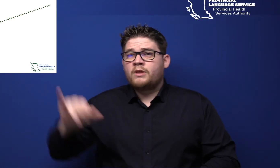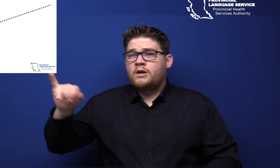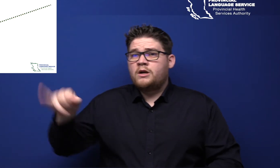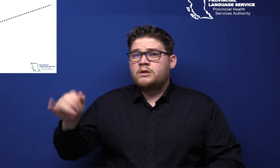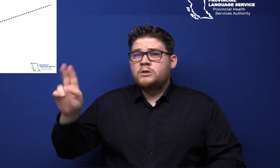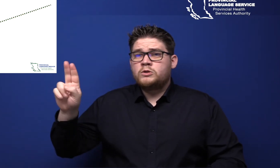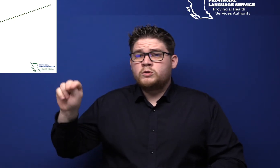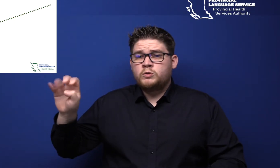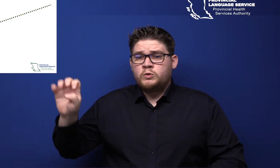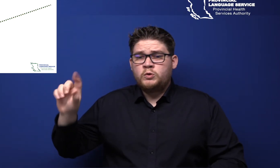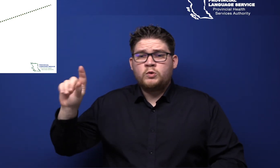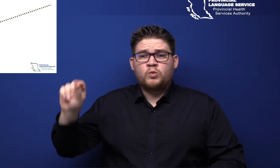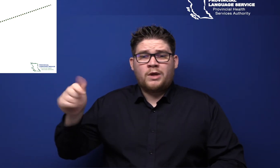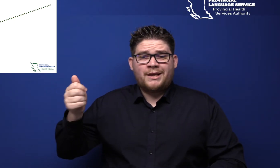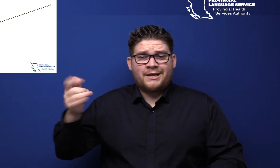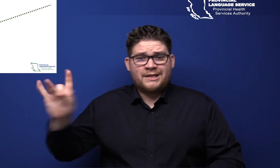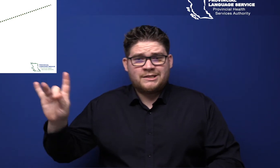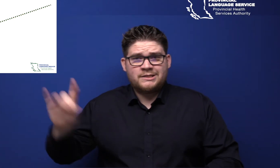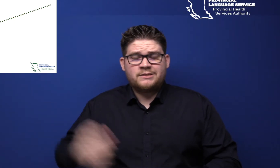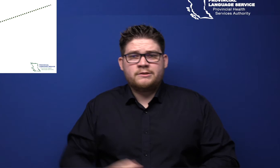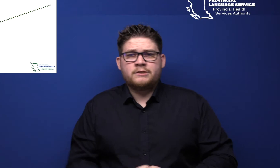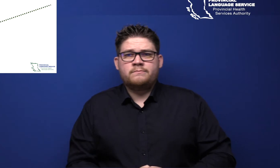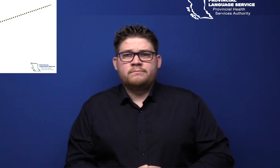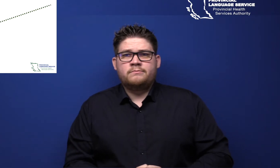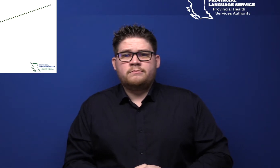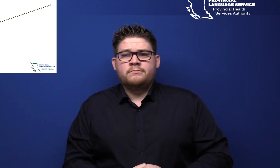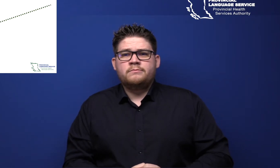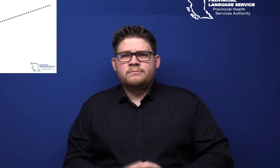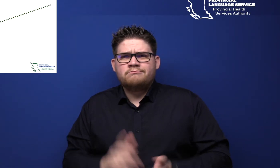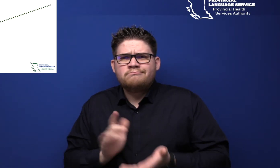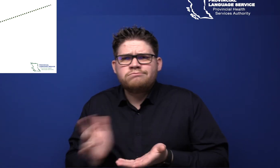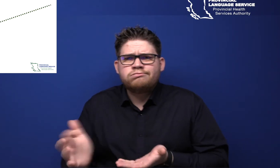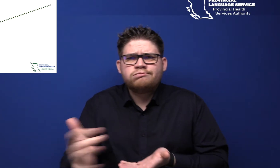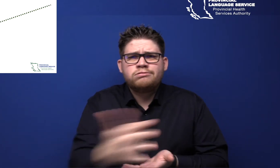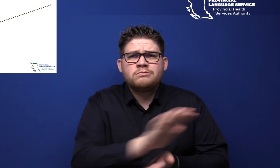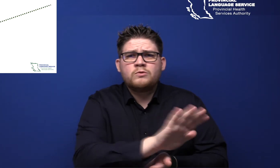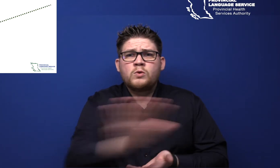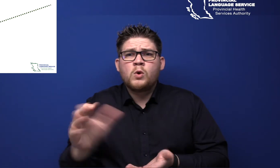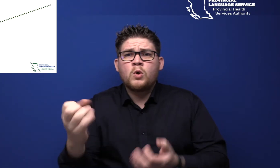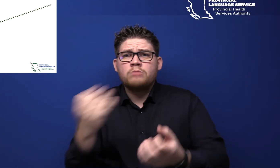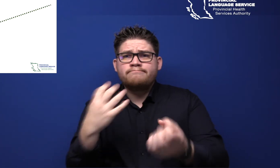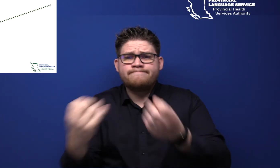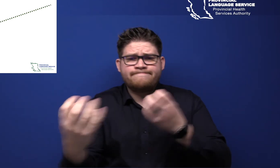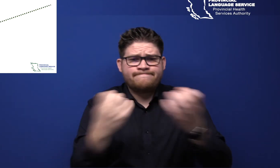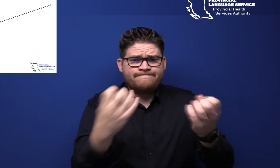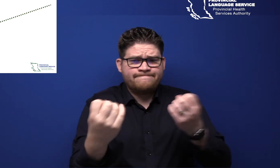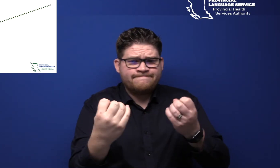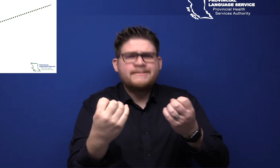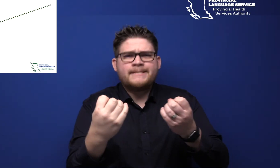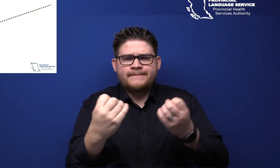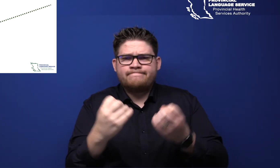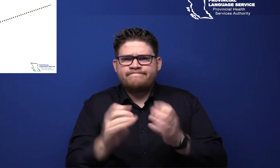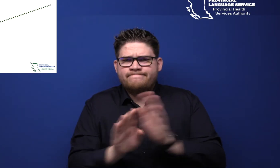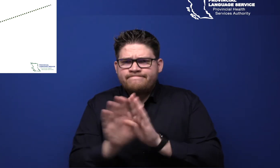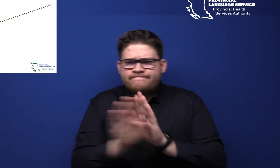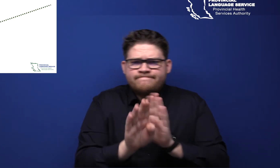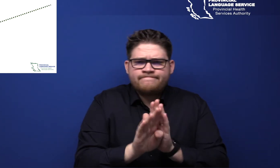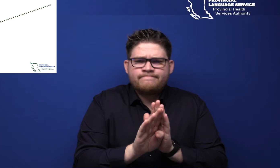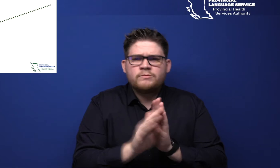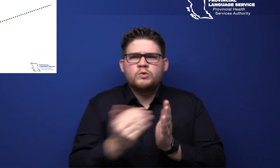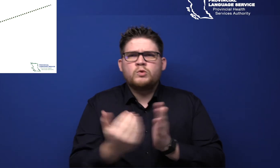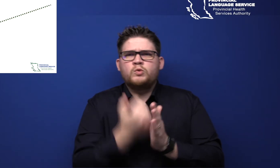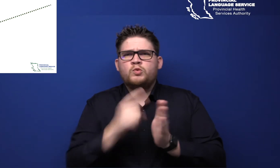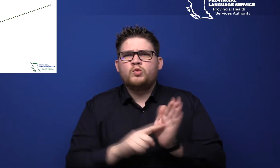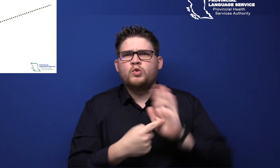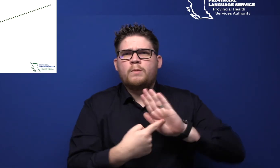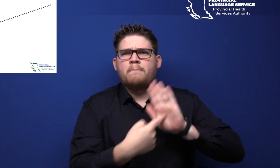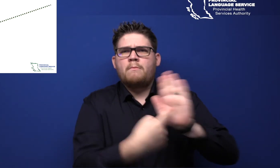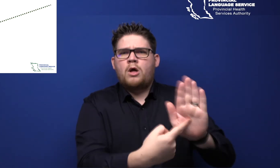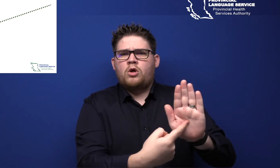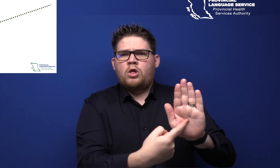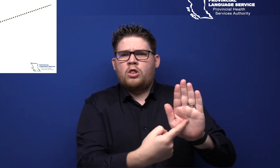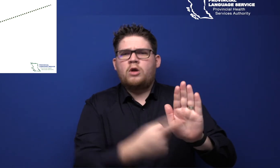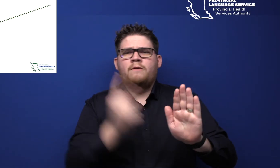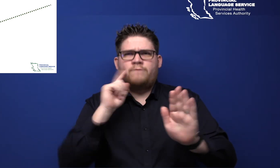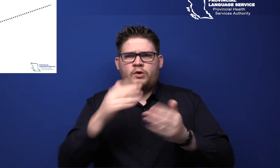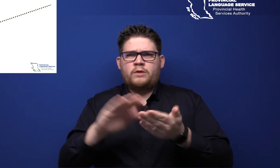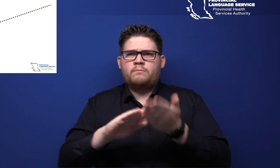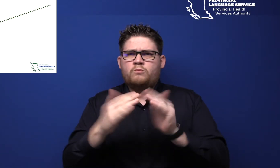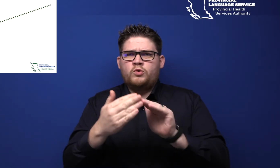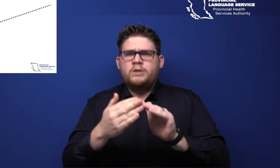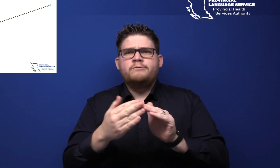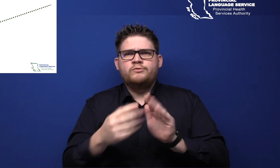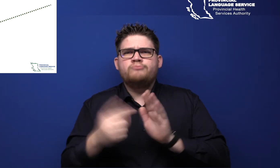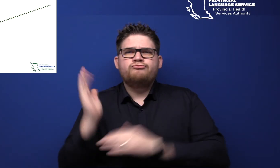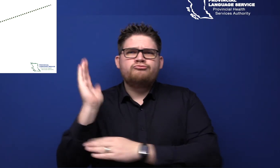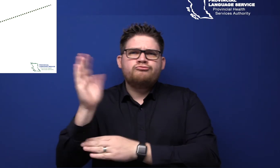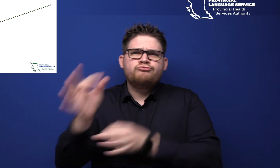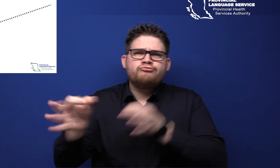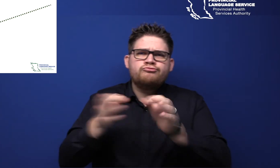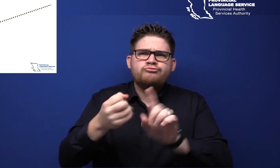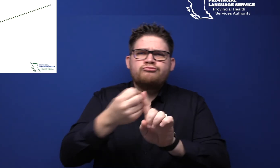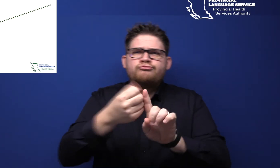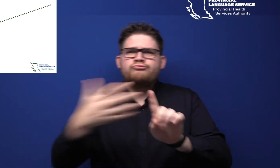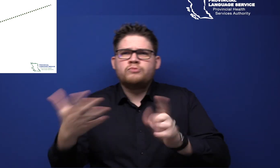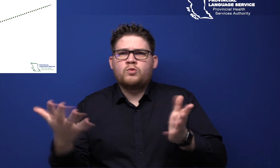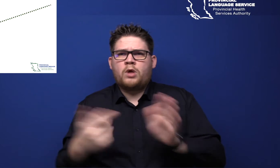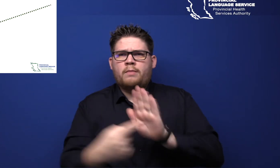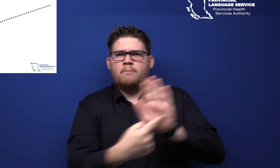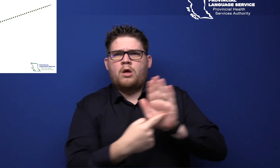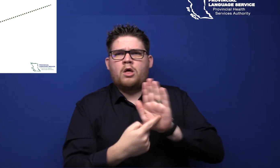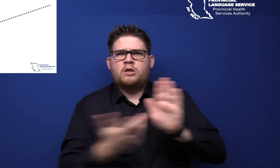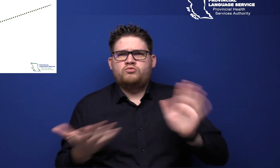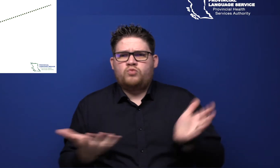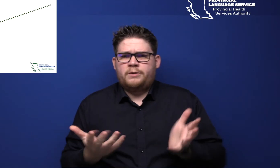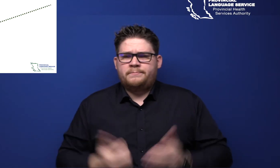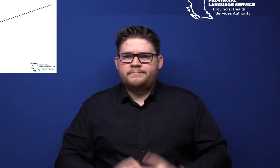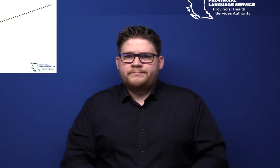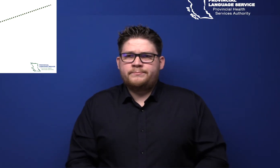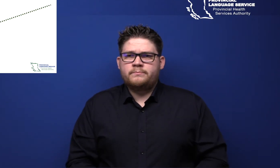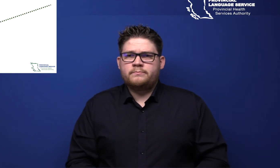IN JUNE 2018, AFTER COLLECTING ALL OF THE FEEDBACK, PLS DEVELOPED AND SHARED THE NEW SERVICE MODEL WITH COMMUNITY.